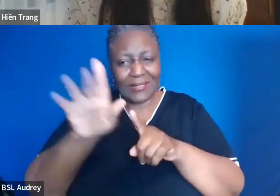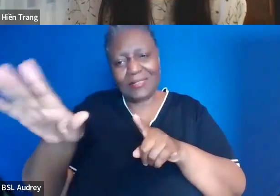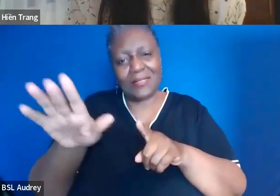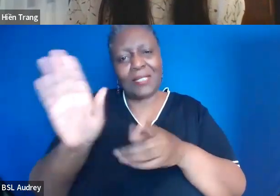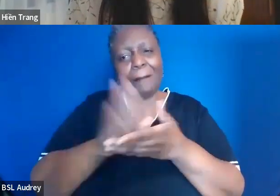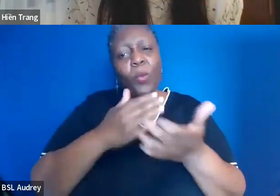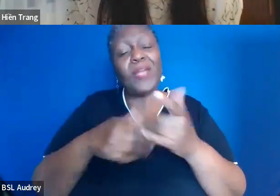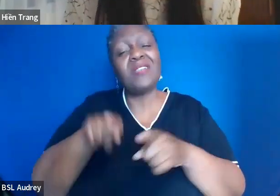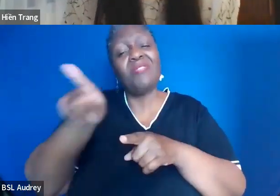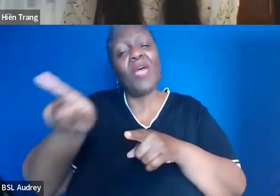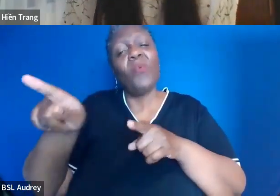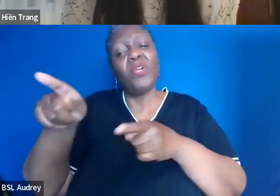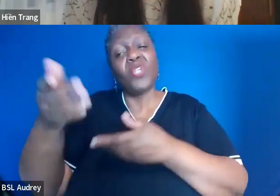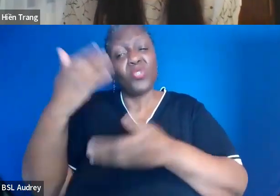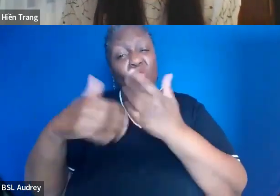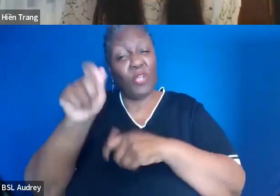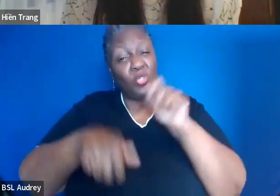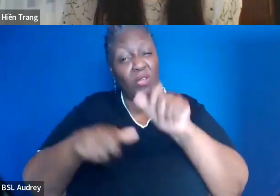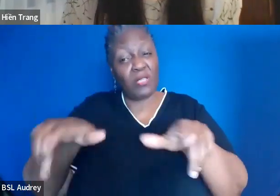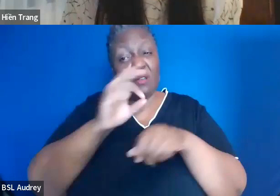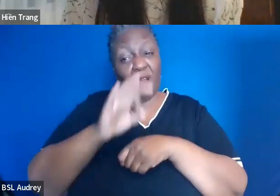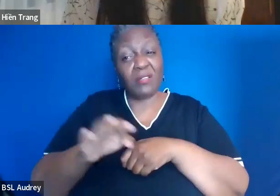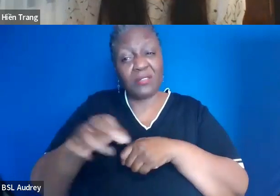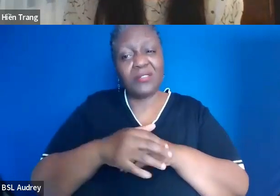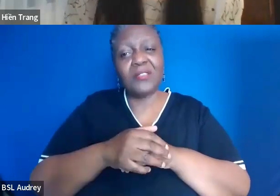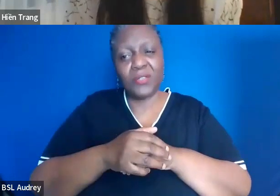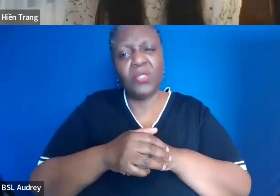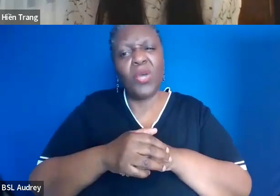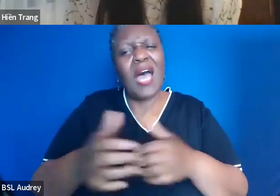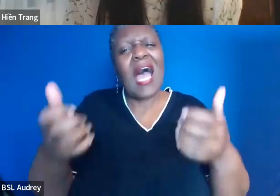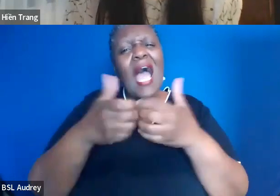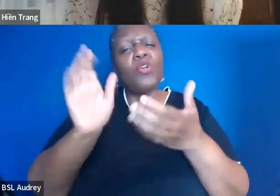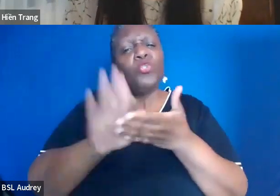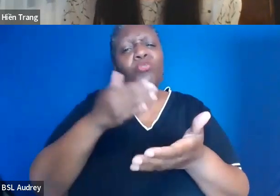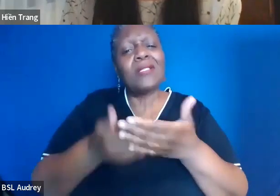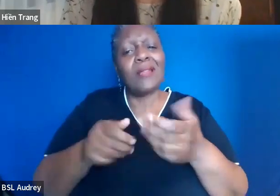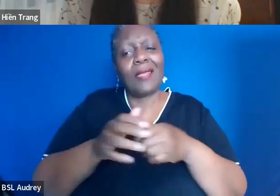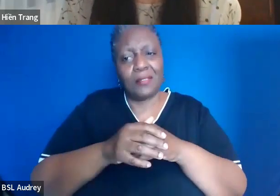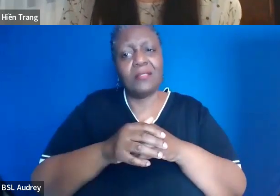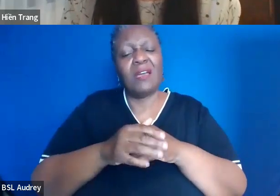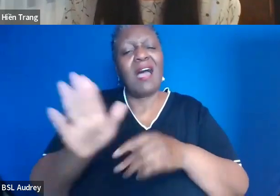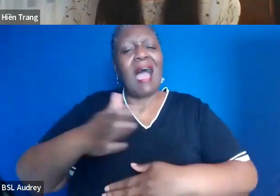was a story about a student who are so saki how to translate I love you into Japanese